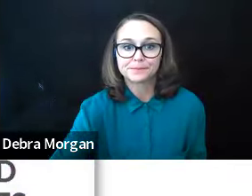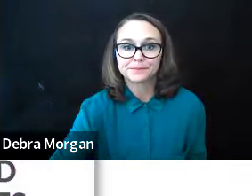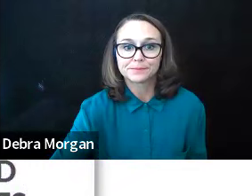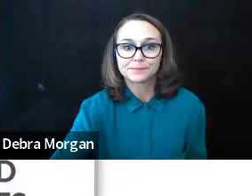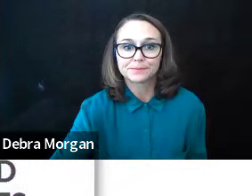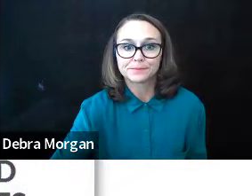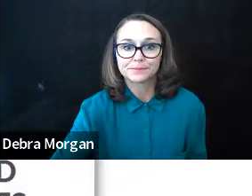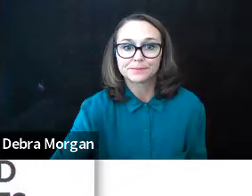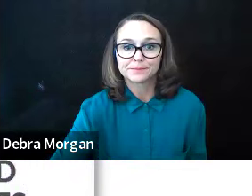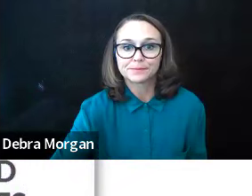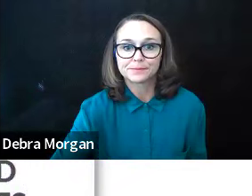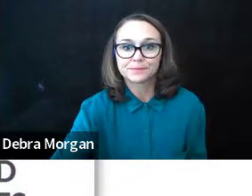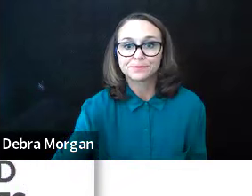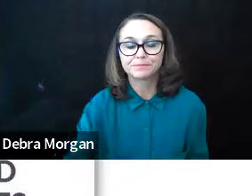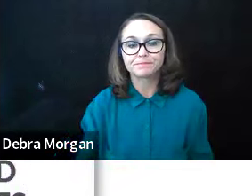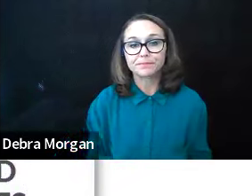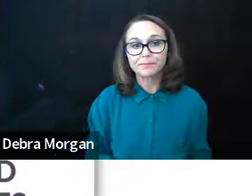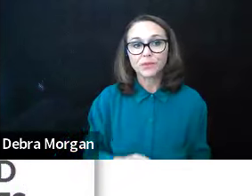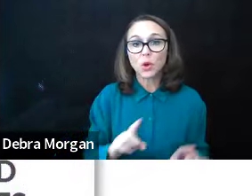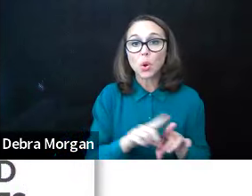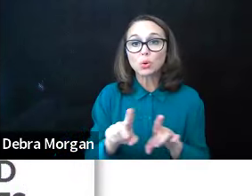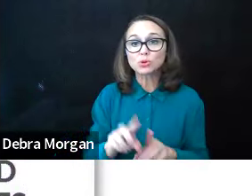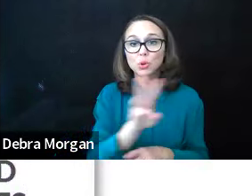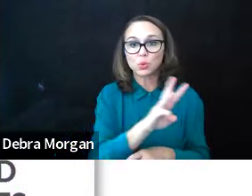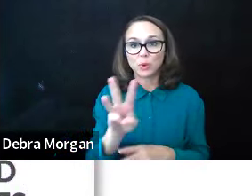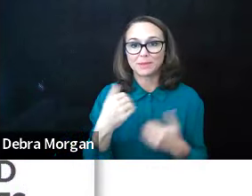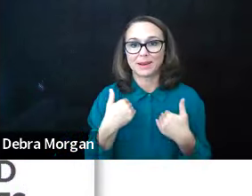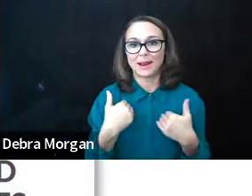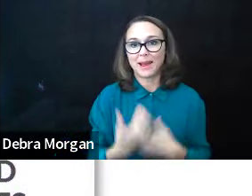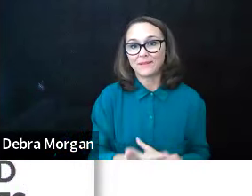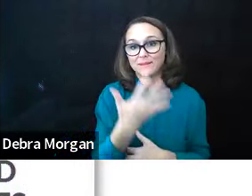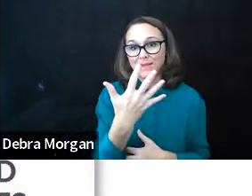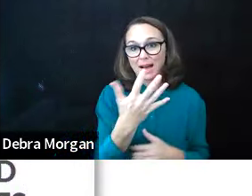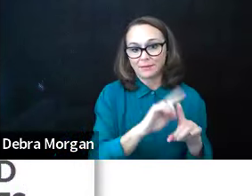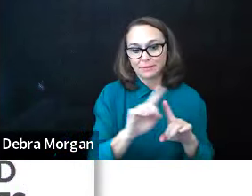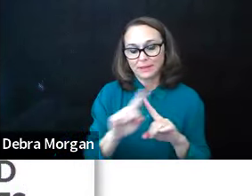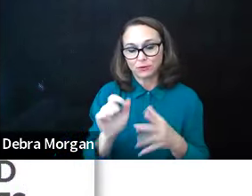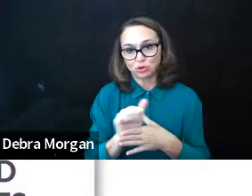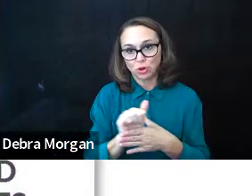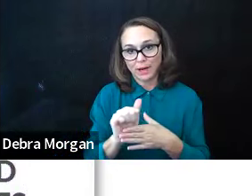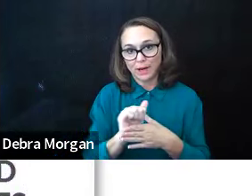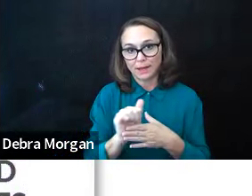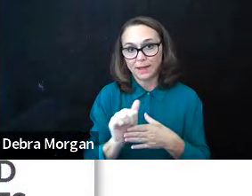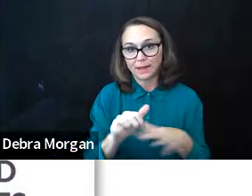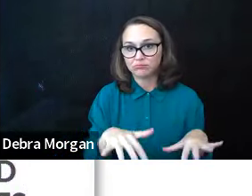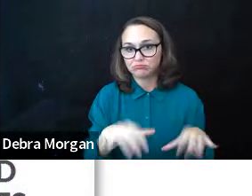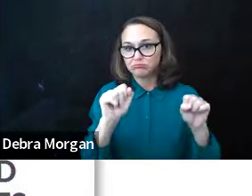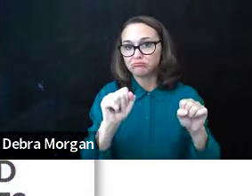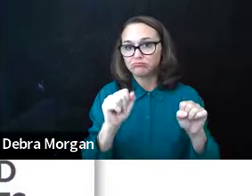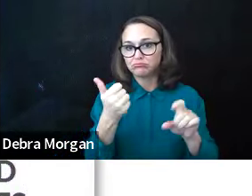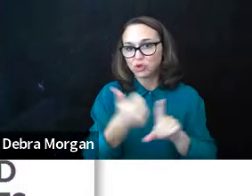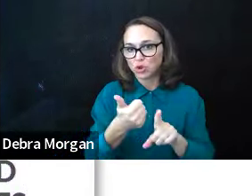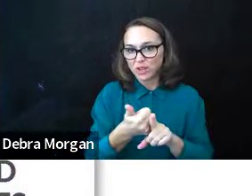we have five different ACEs trainings that you can kind of do at your own pace. The one at the top is